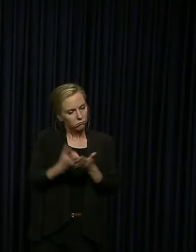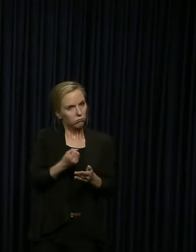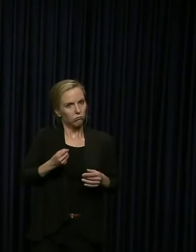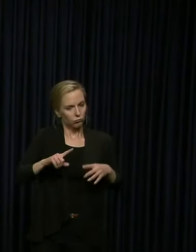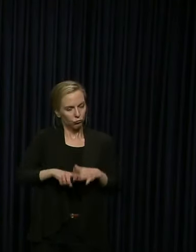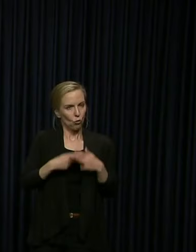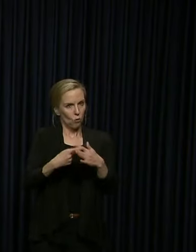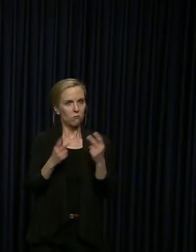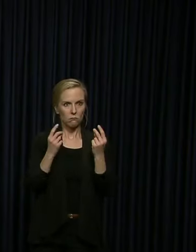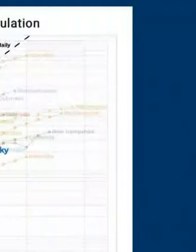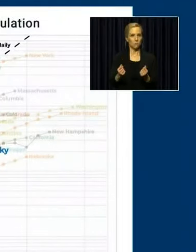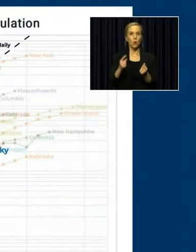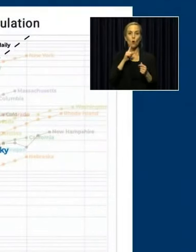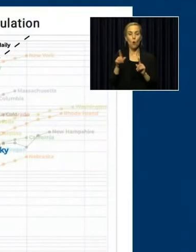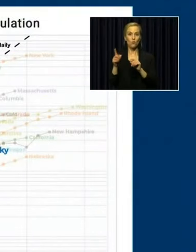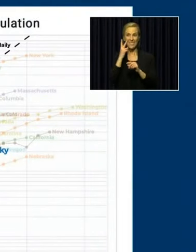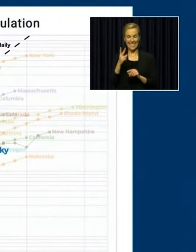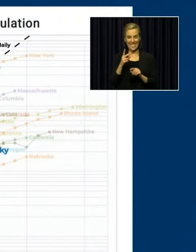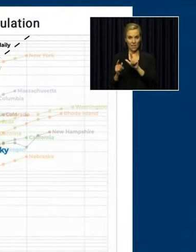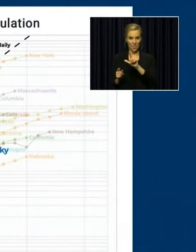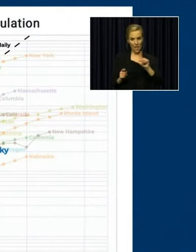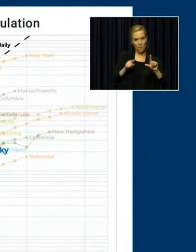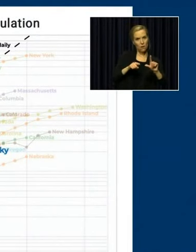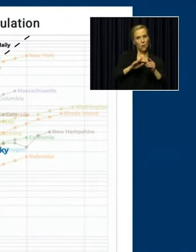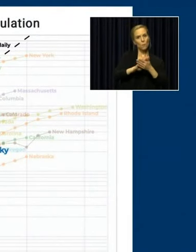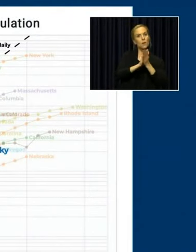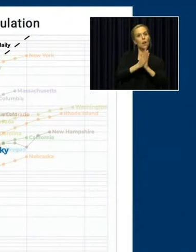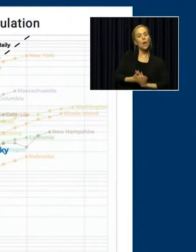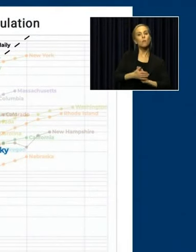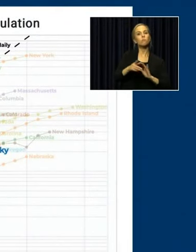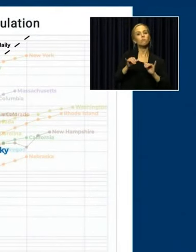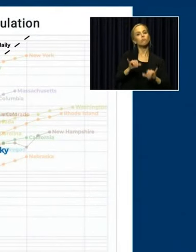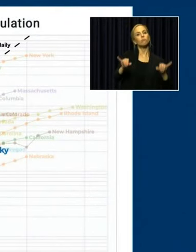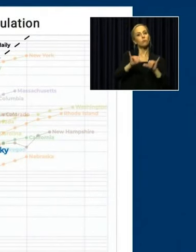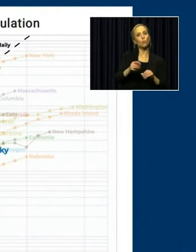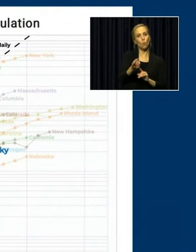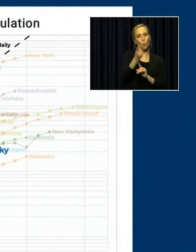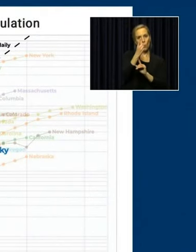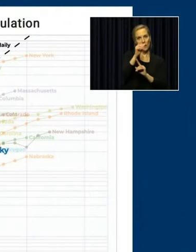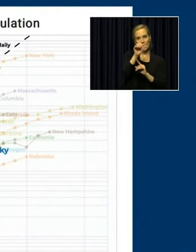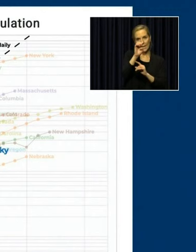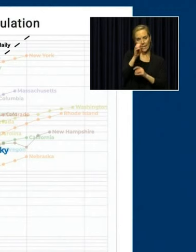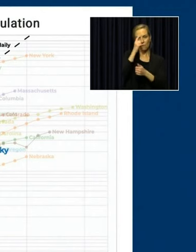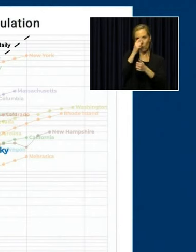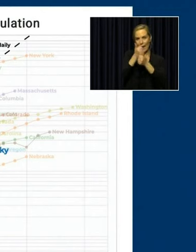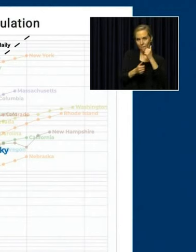GUARDSMEN AND GUARDS WOMEN ENGAGED ACROSS KENTUCKY DOING